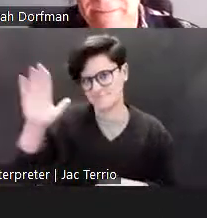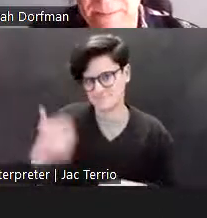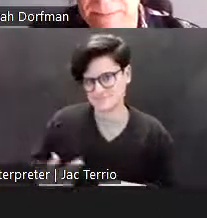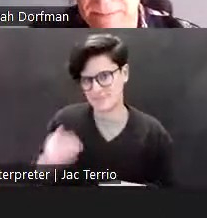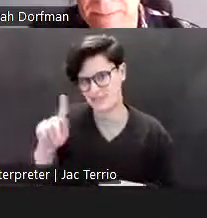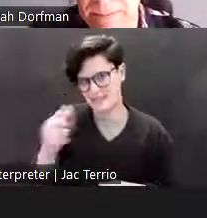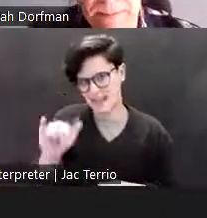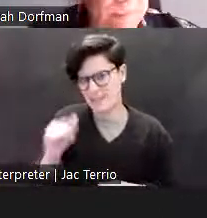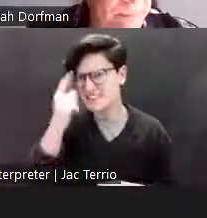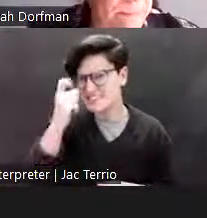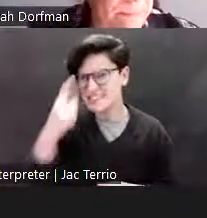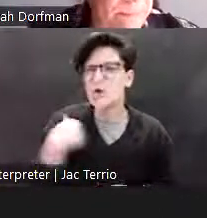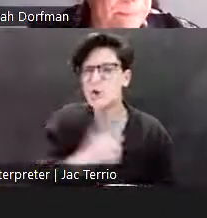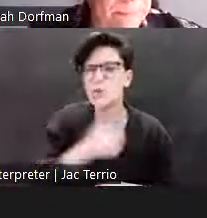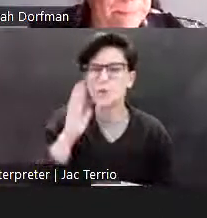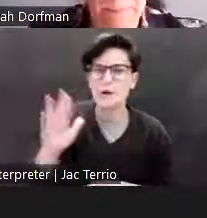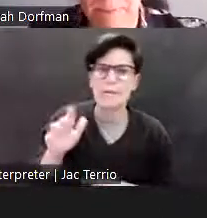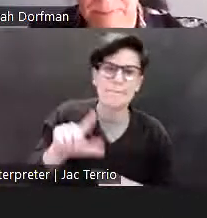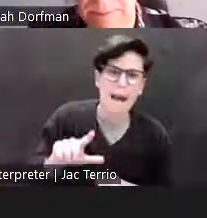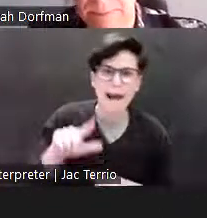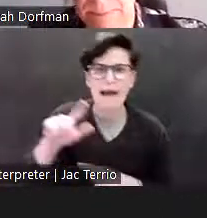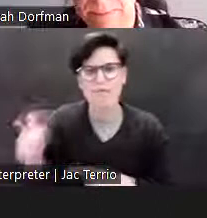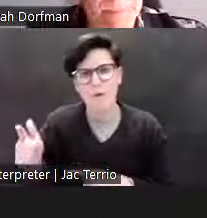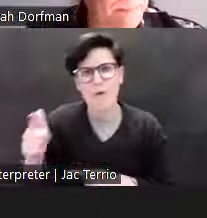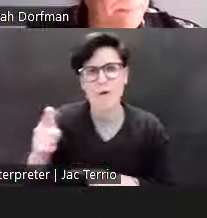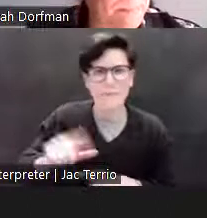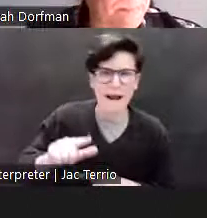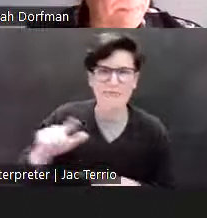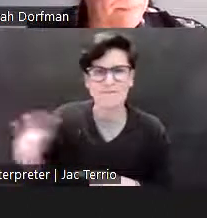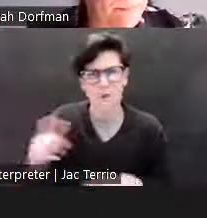and forth. 15:12:25 This first few slides discrimination.